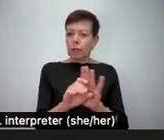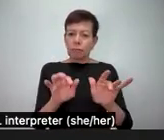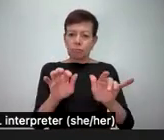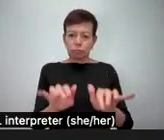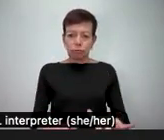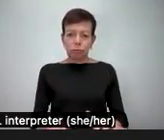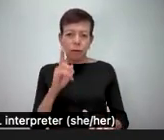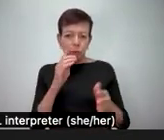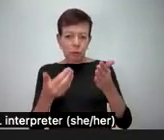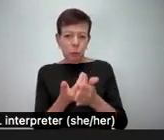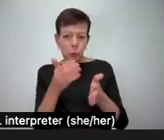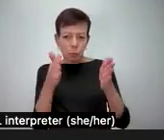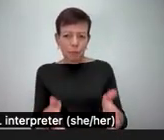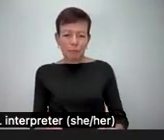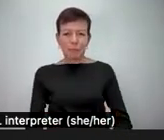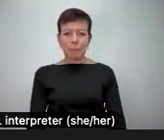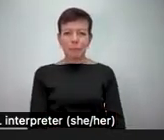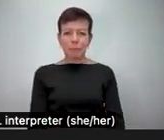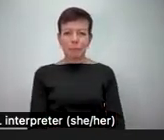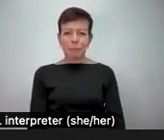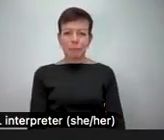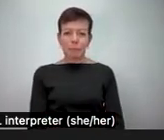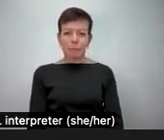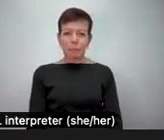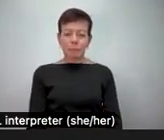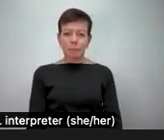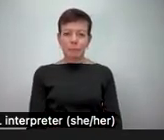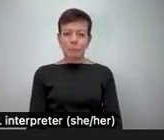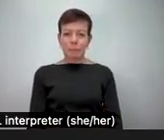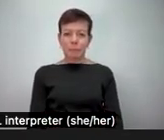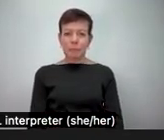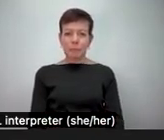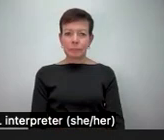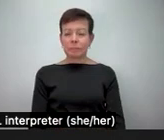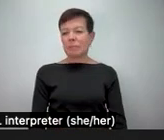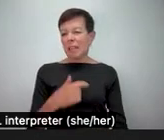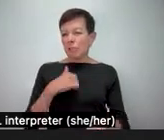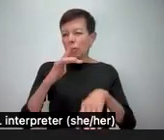So I'm just going to go through the Without a CRA Business Number really quickly. So once